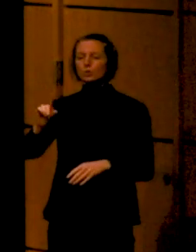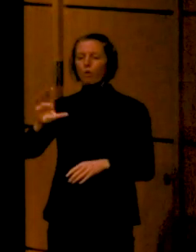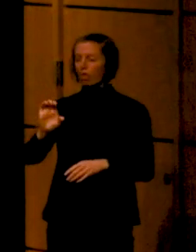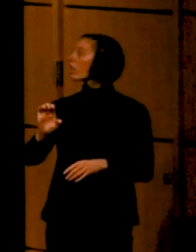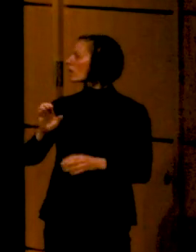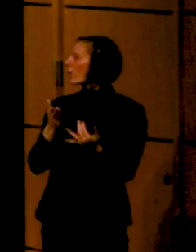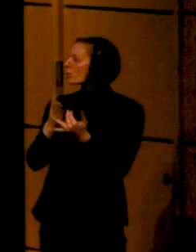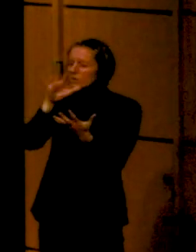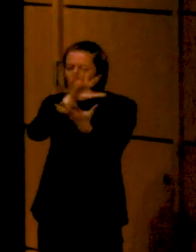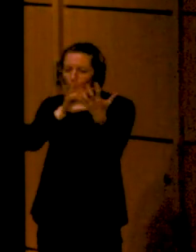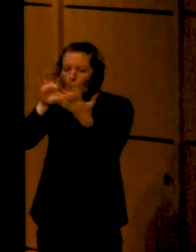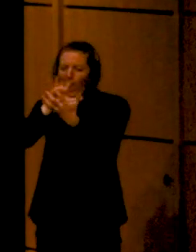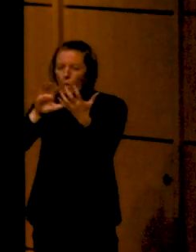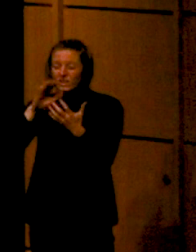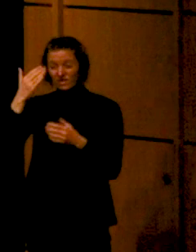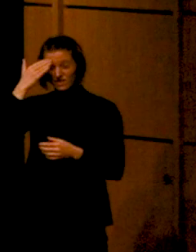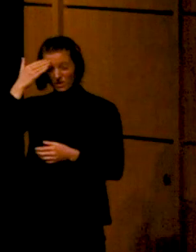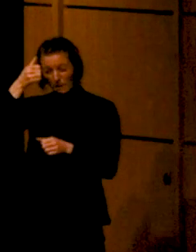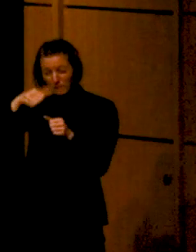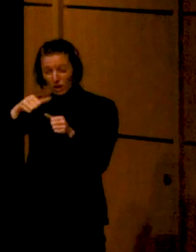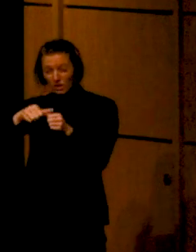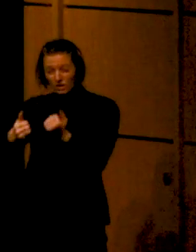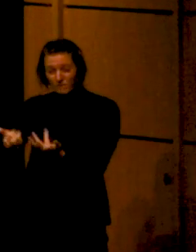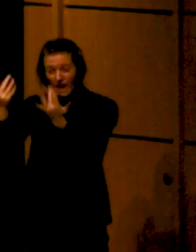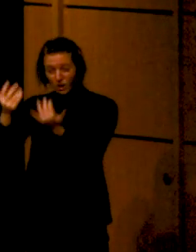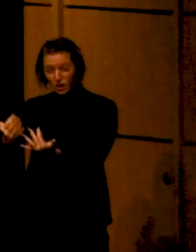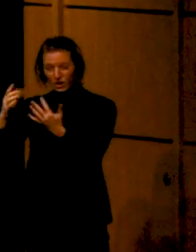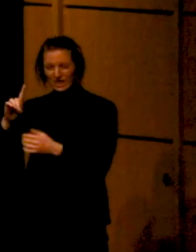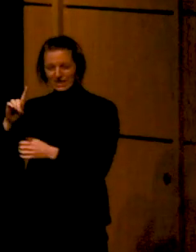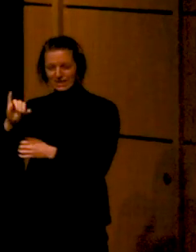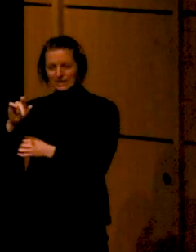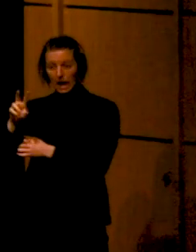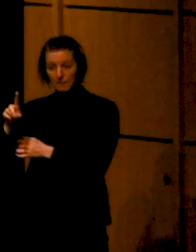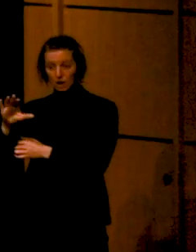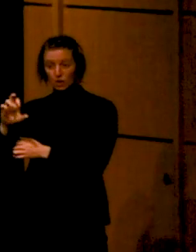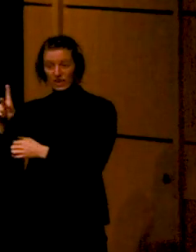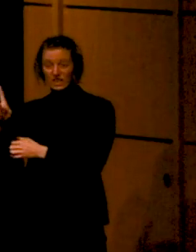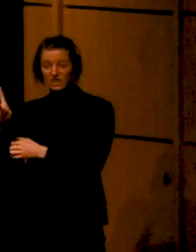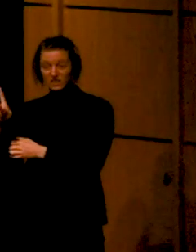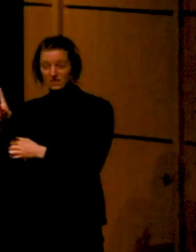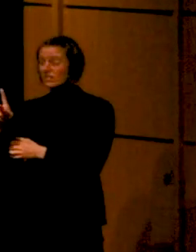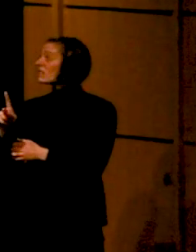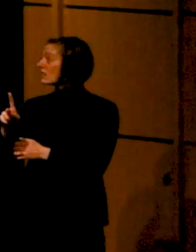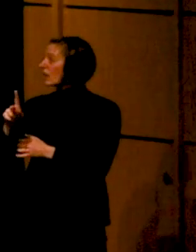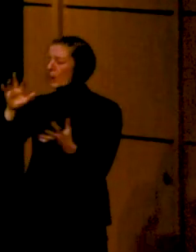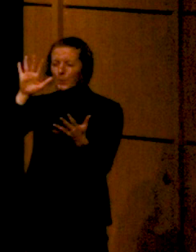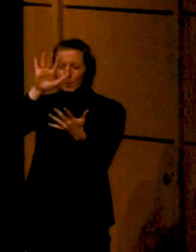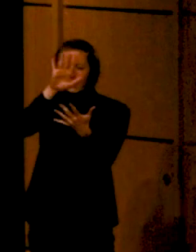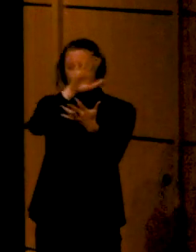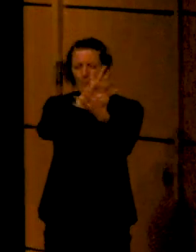that was started by a careless camper to illustrate that volcanoes are not the only ones that